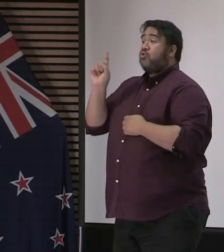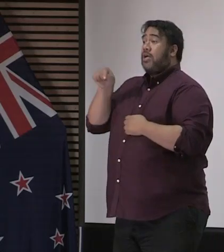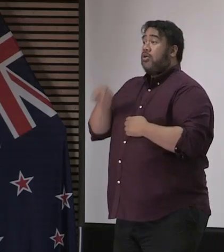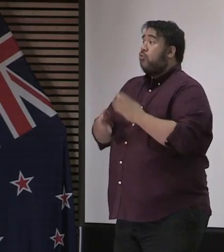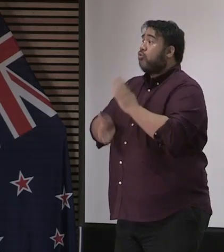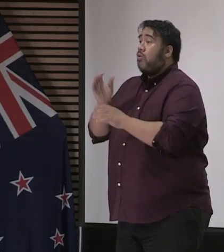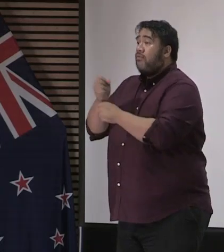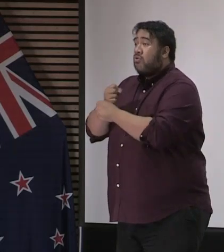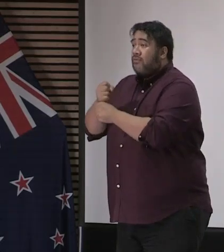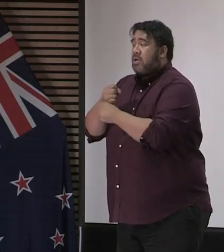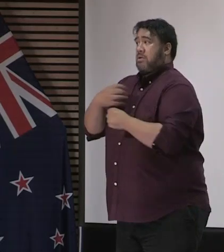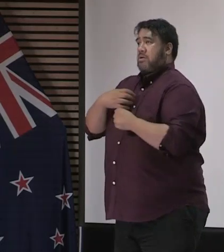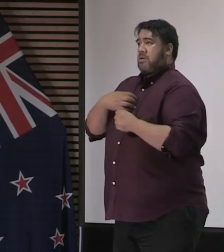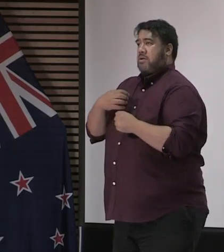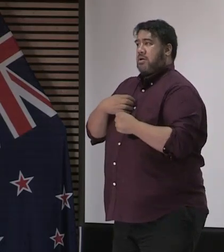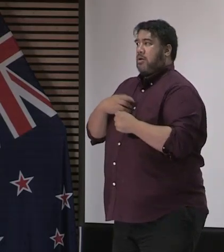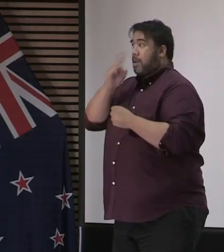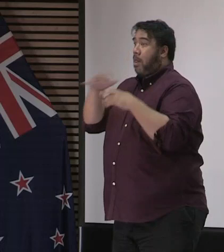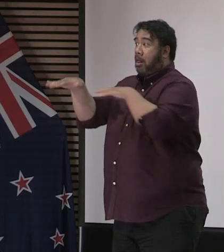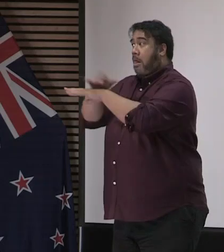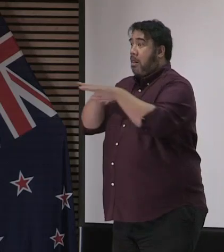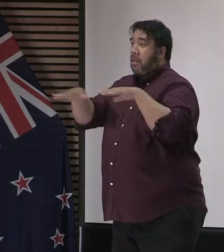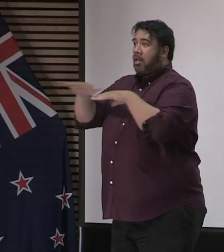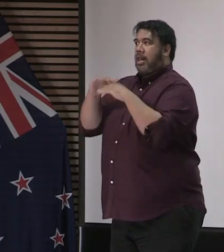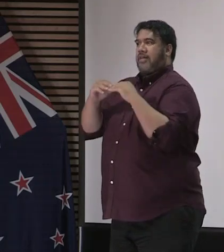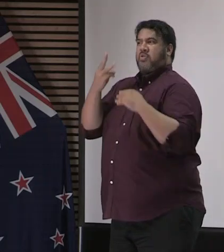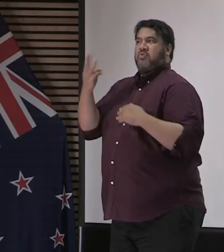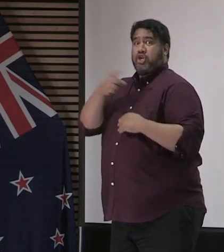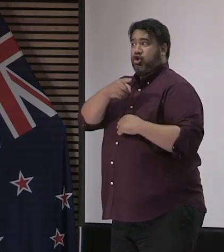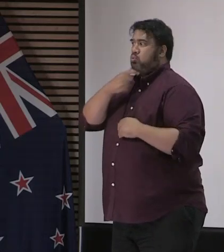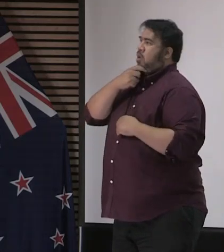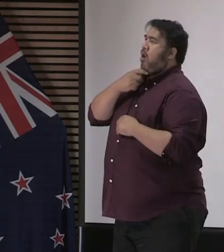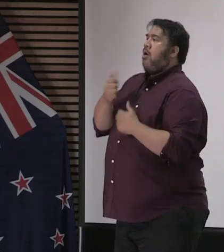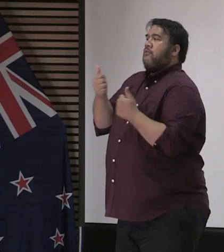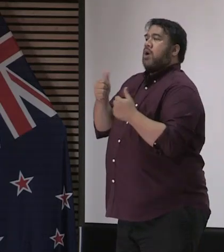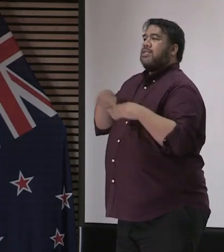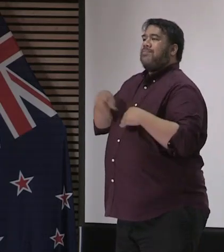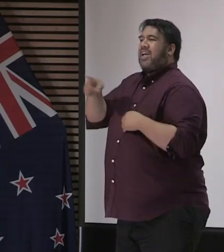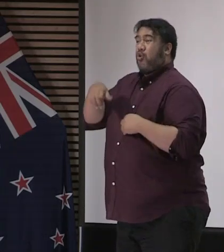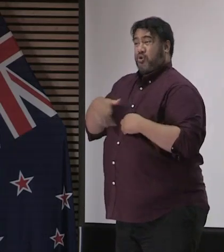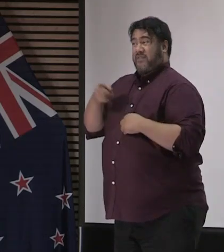Based on what you're seeing today when you've gone out for your coffee, and what you've